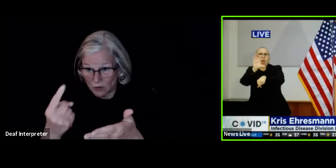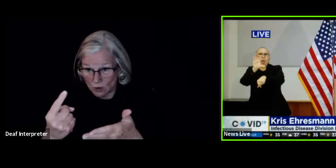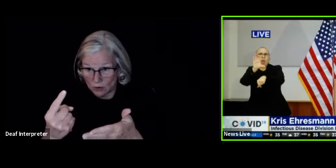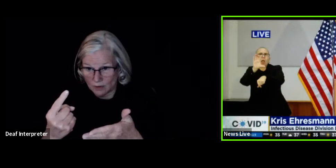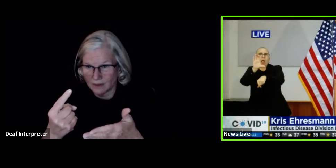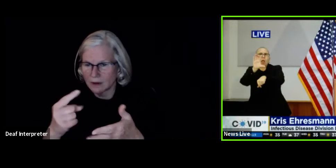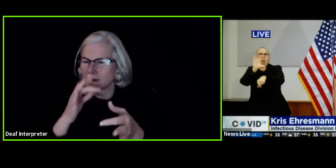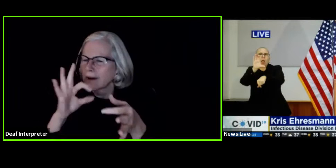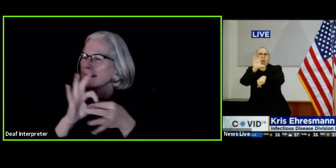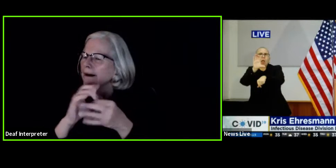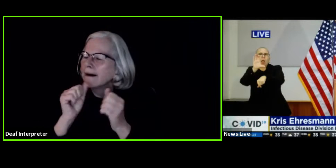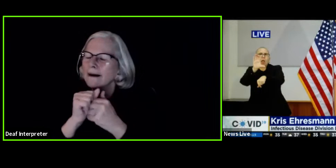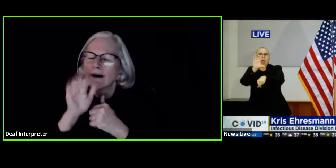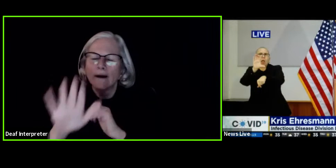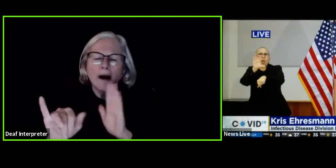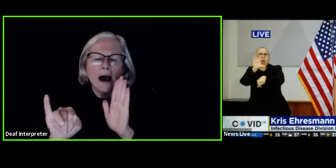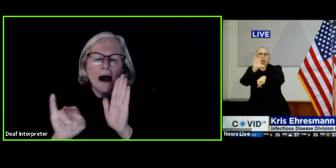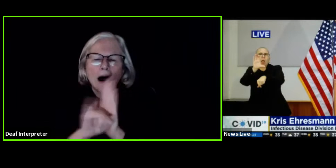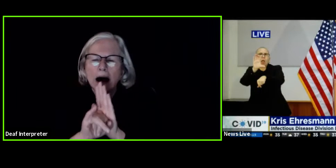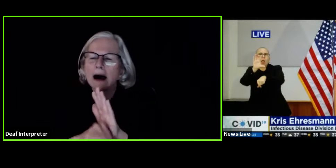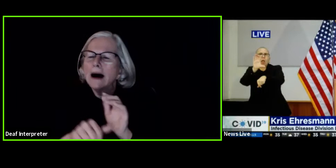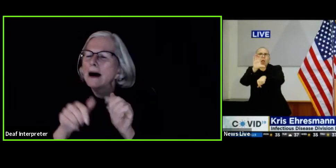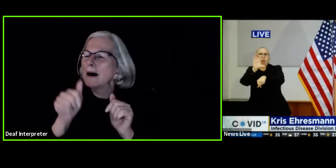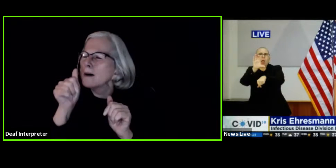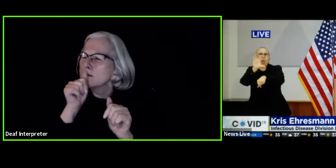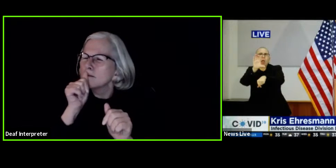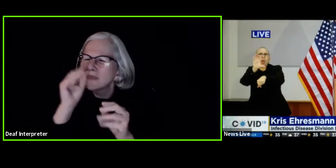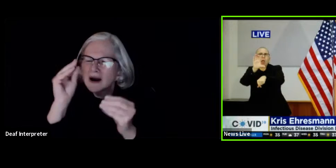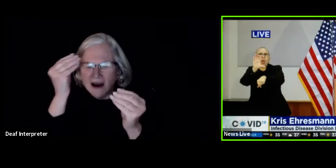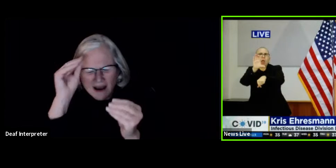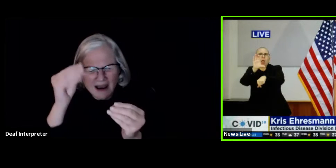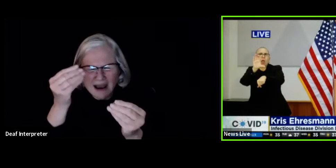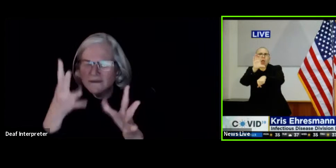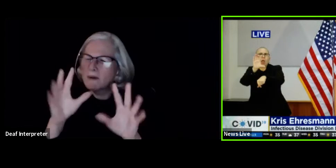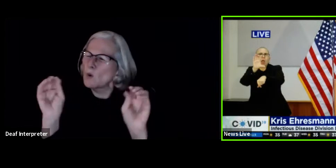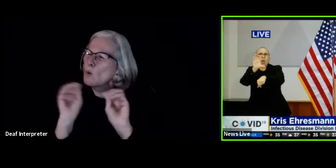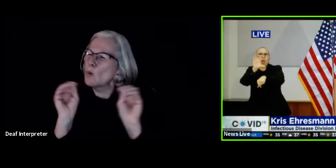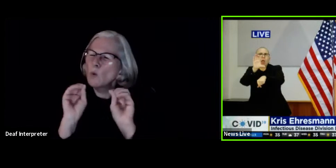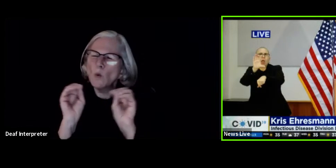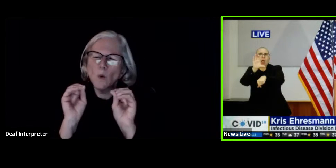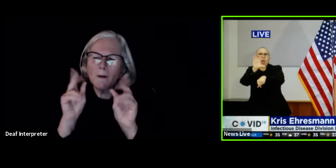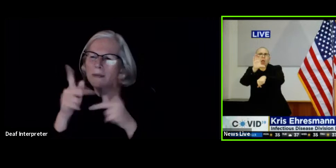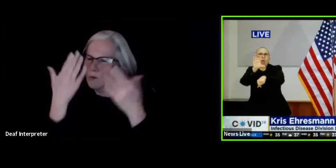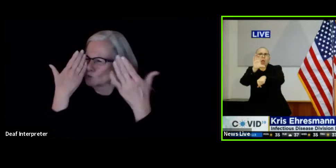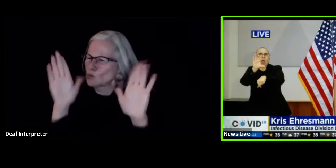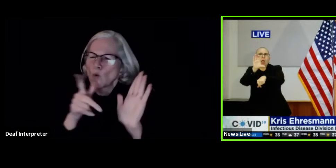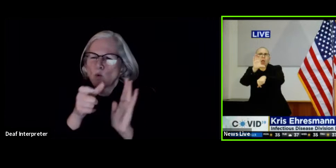AND AS YOU'VE HEARD, NO ONE WILL KNOW WHO YOU ARE.